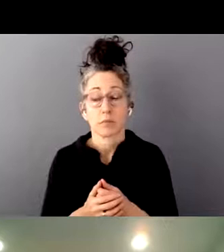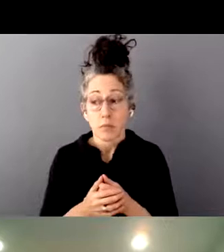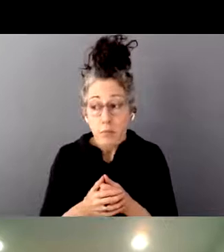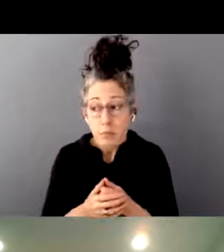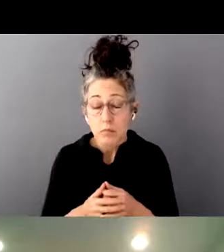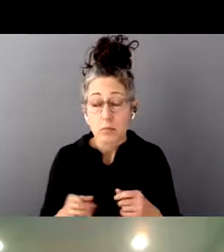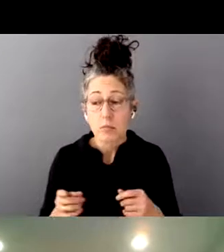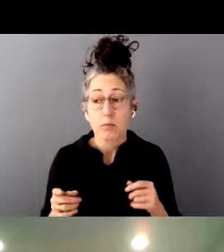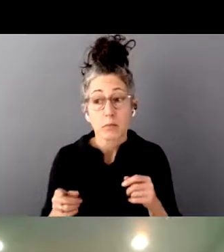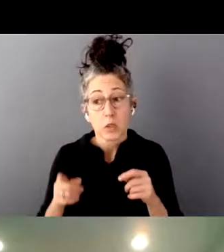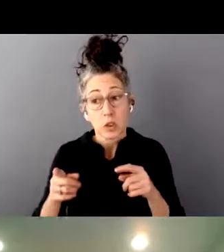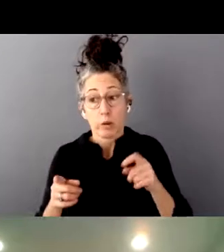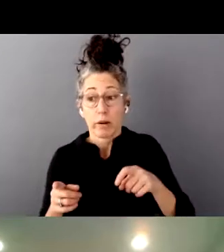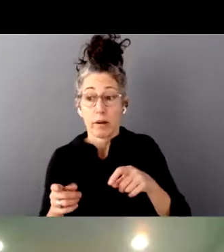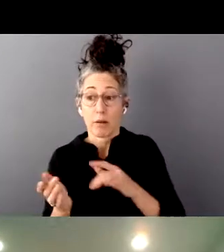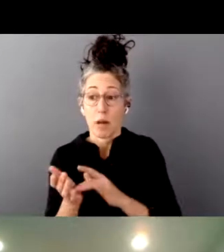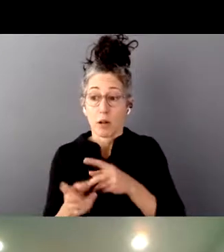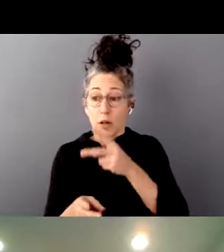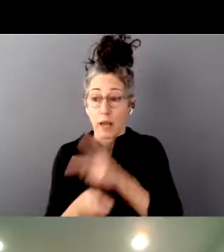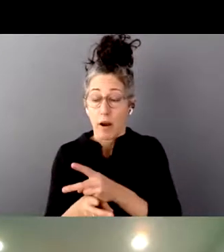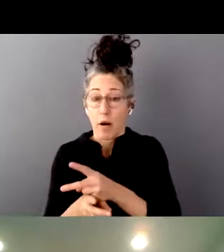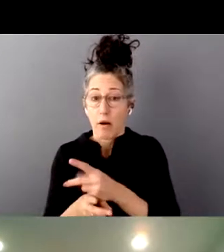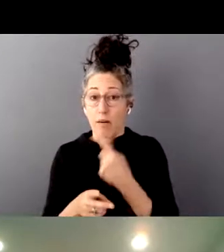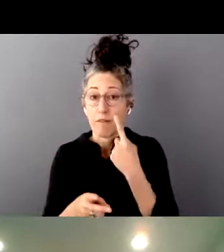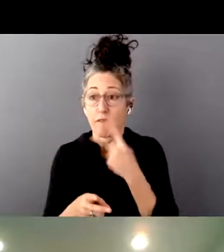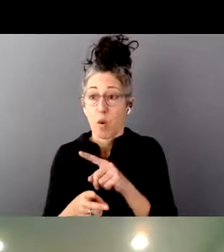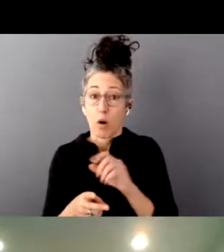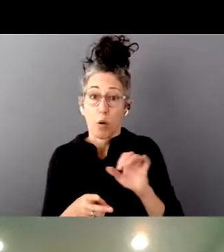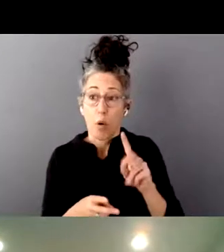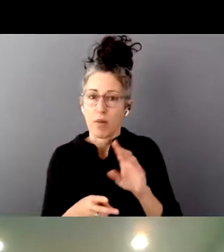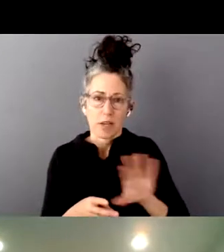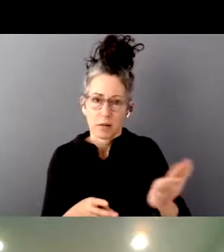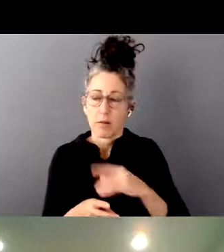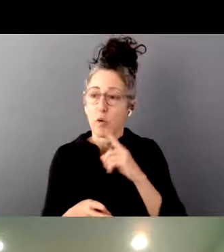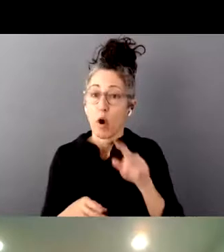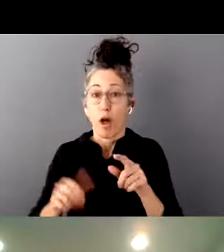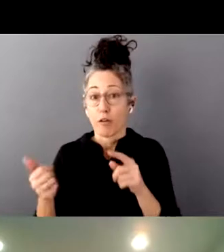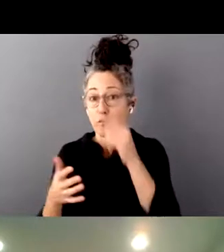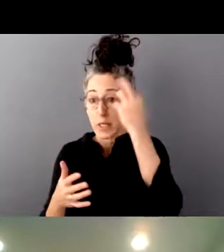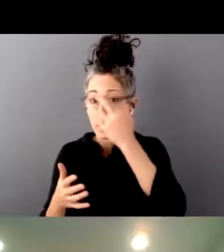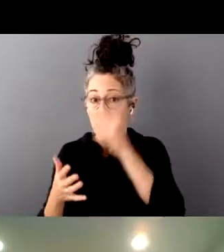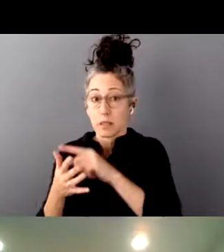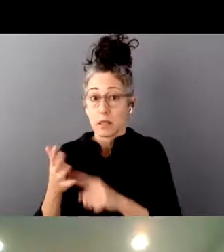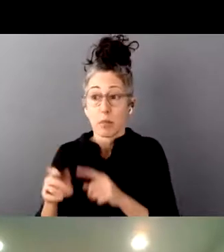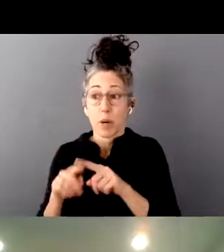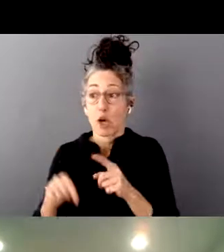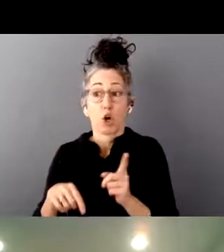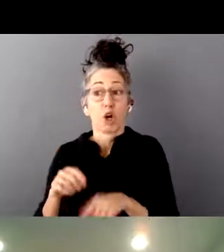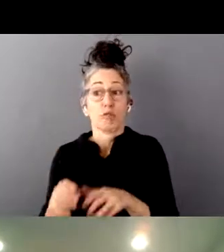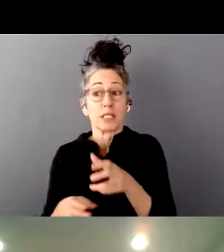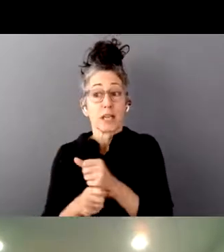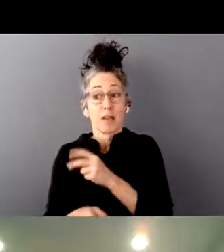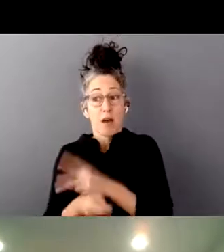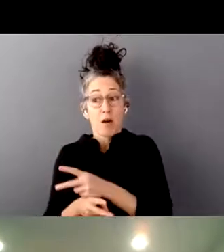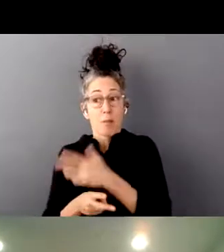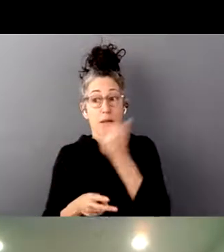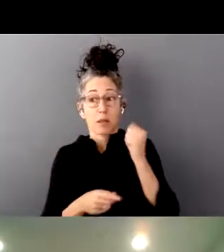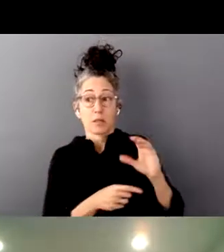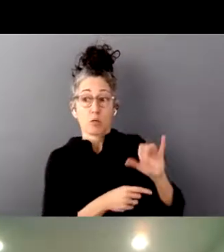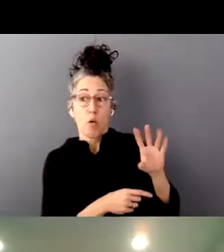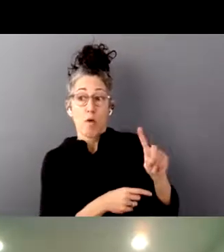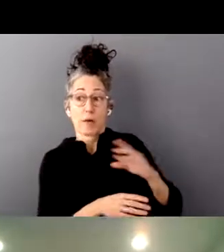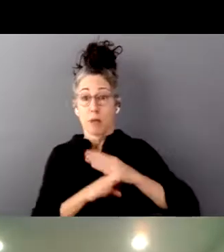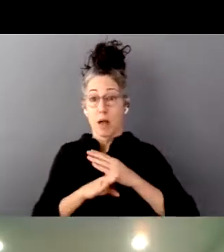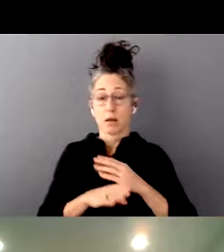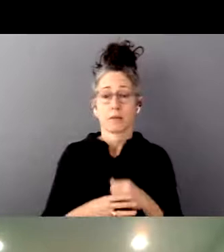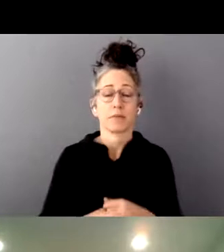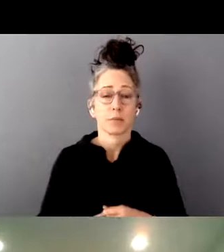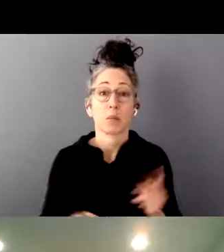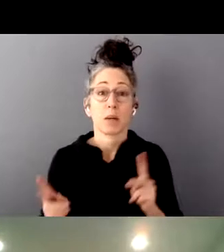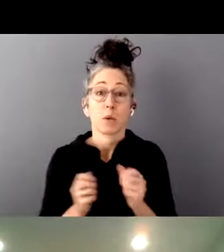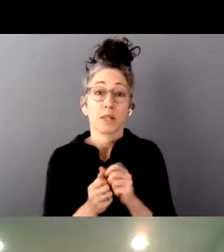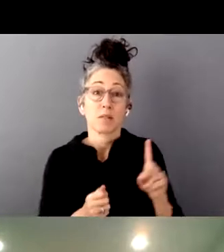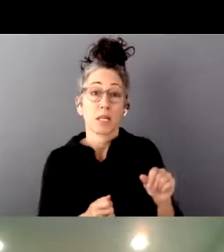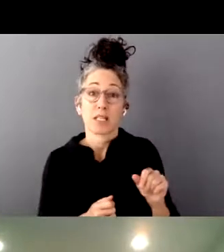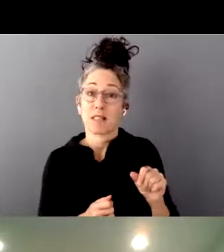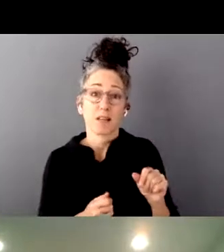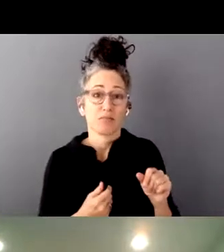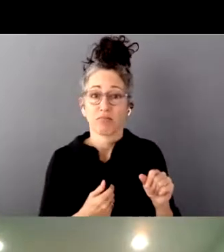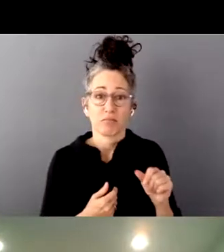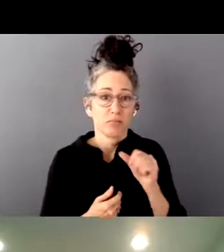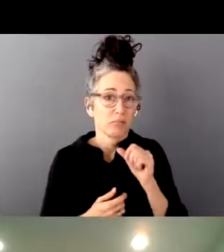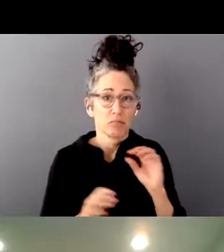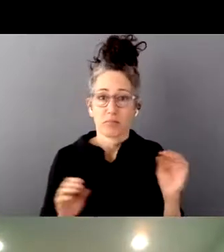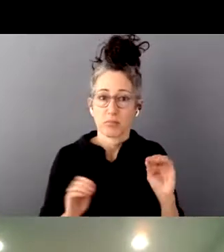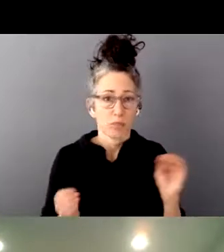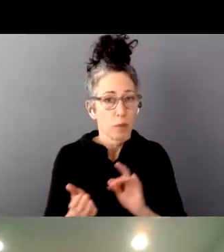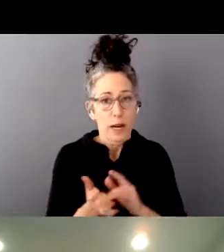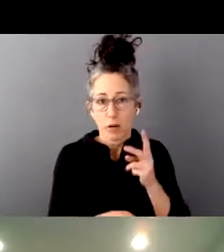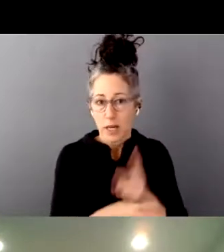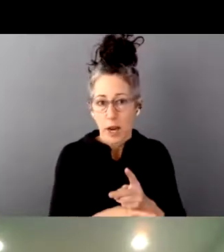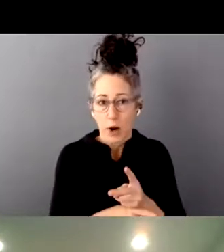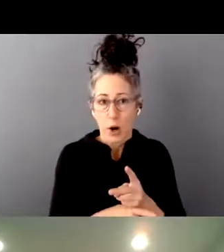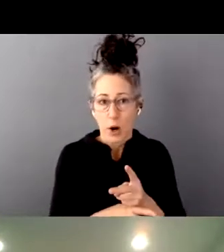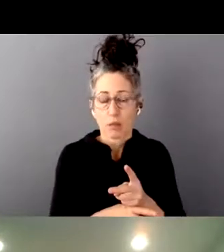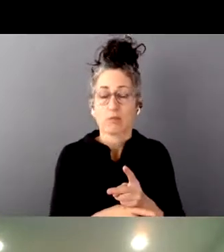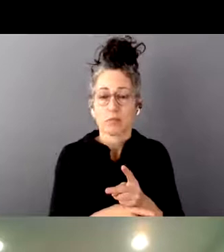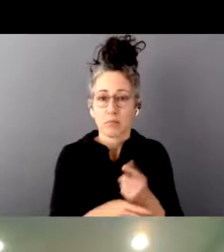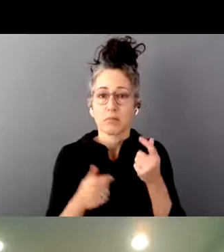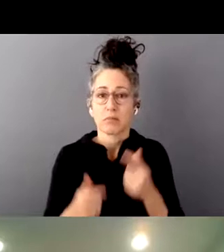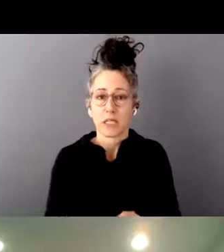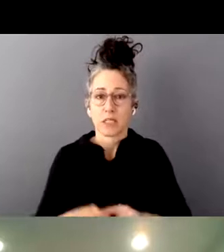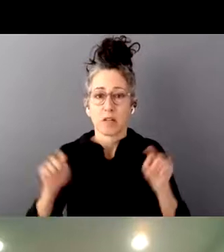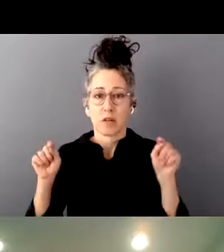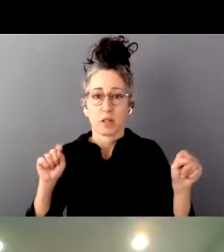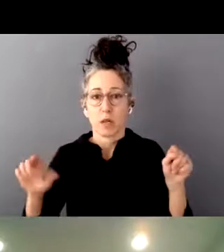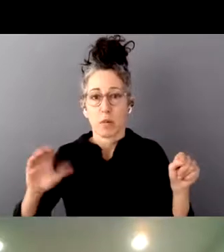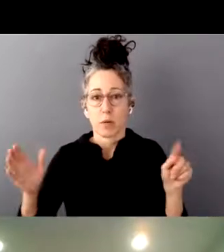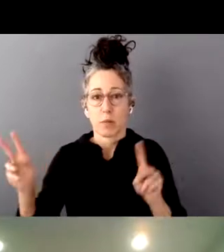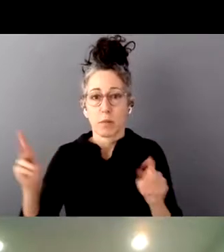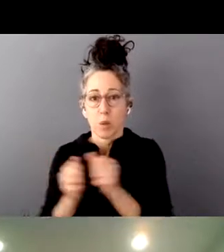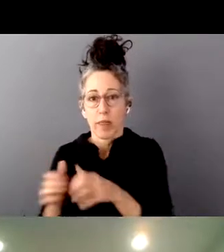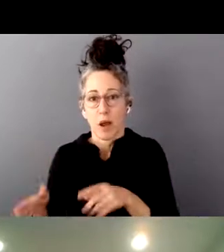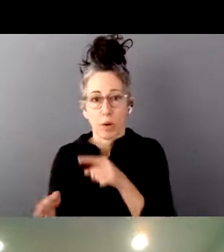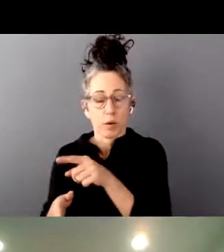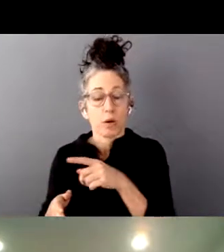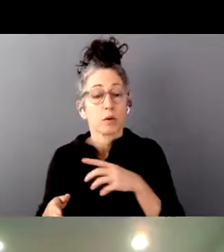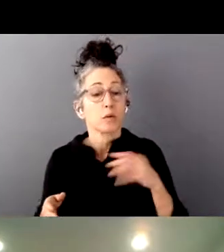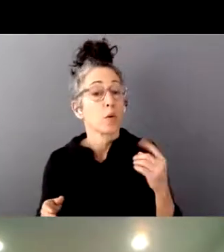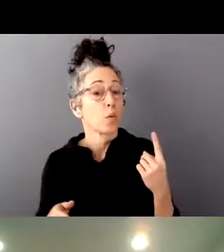than COVID-19 but did not get it because of the pandemic. We see a higher percentage of people with disabilities saying that they did not get medical care and the difference is statistically significant. One factor that will may drive this difference is age. People with disabilities